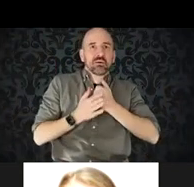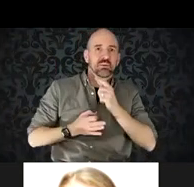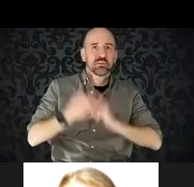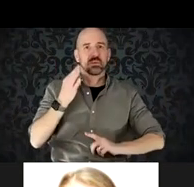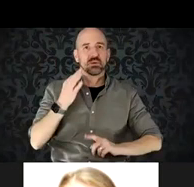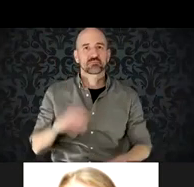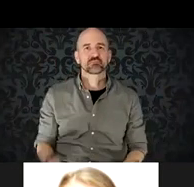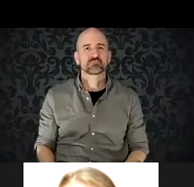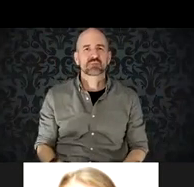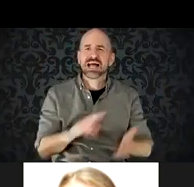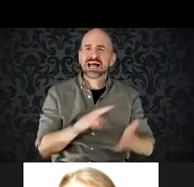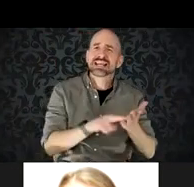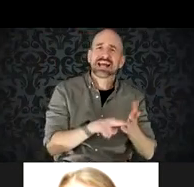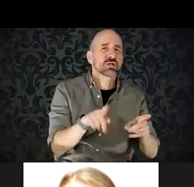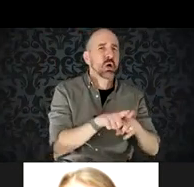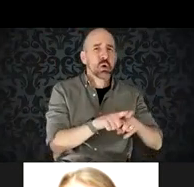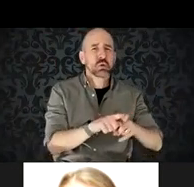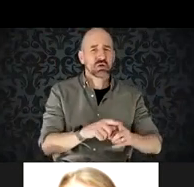theory that helps us to understand how people